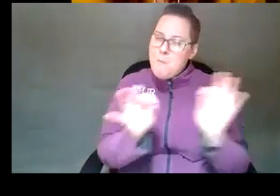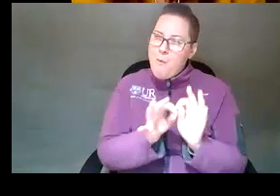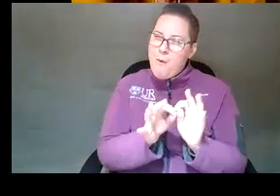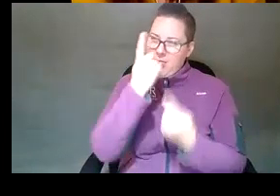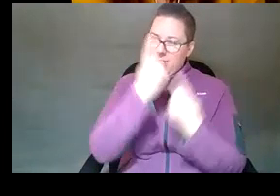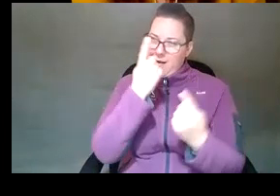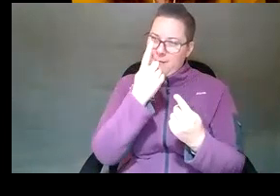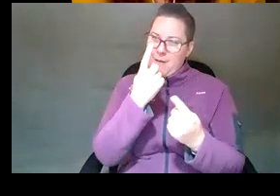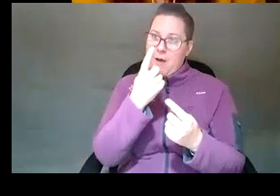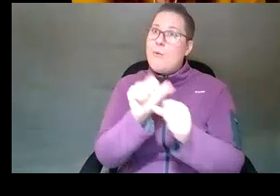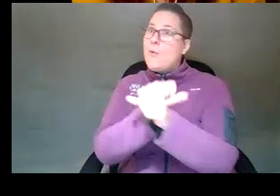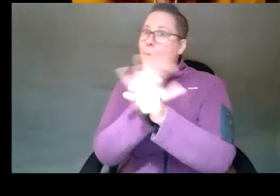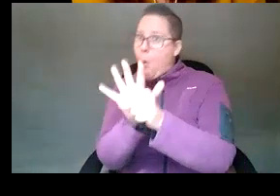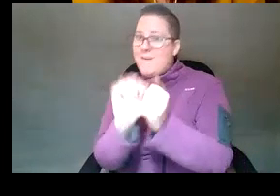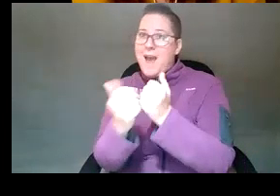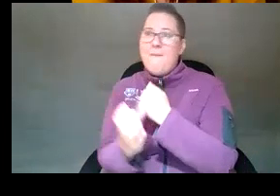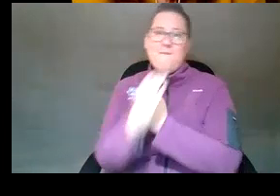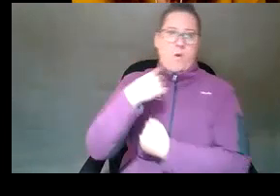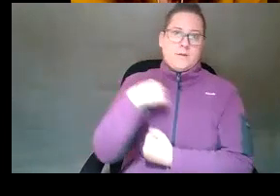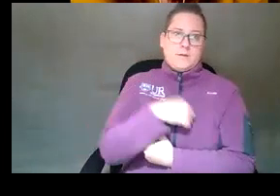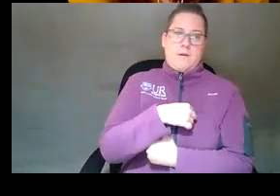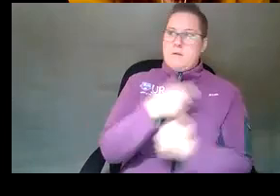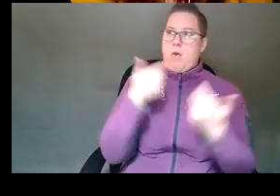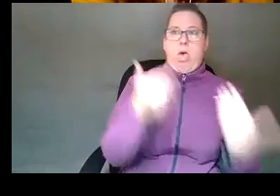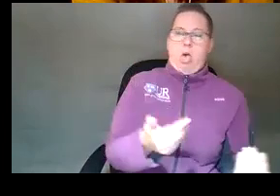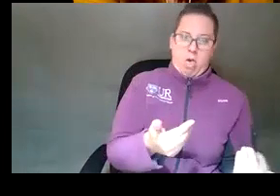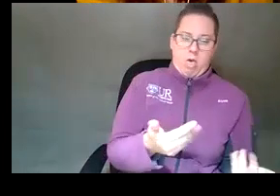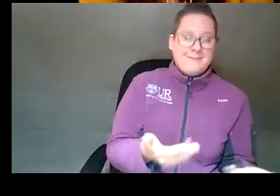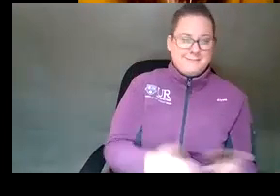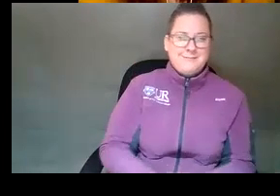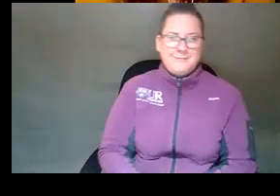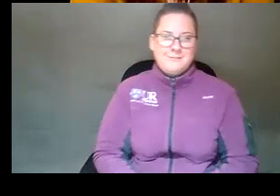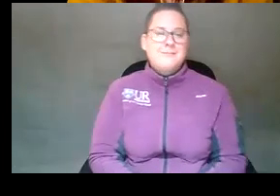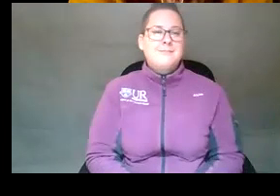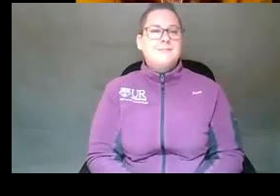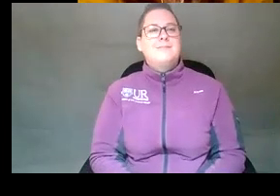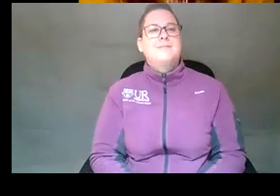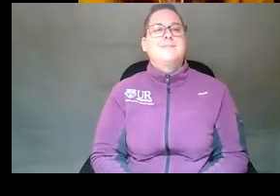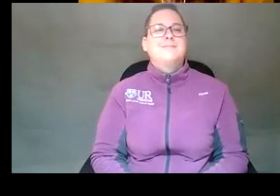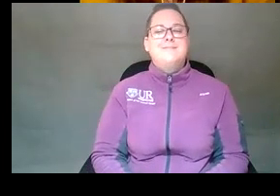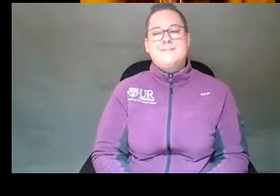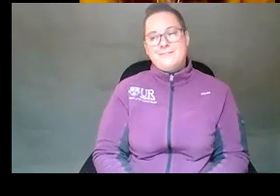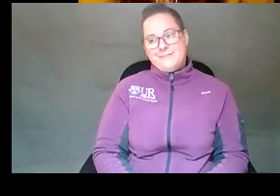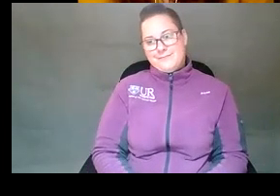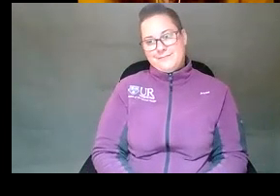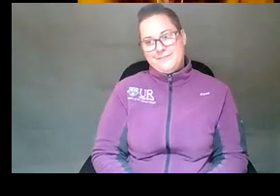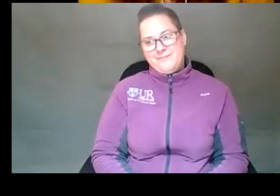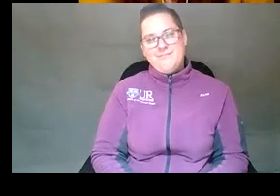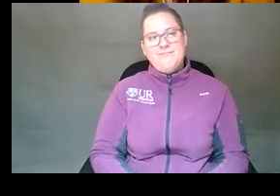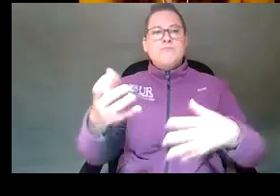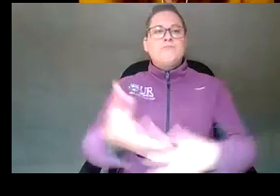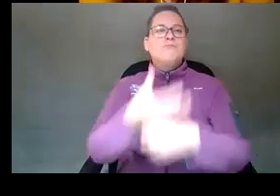when we're thinking about our perceptions of telehealth and so to summarize that that data